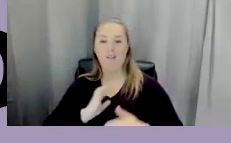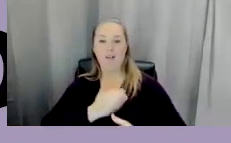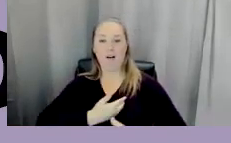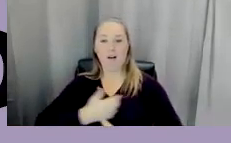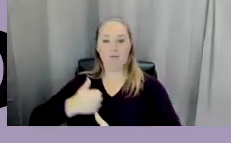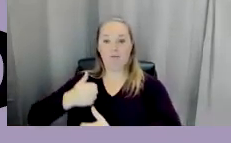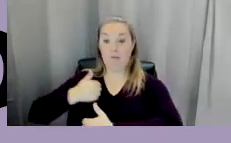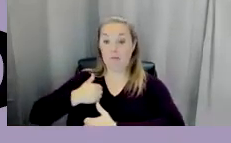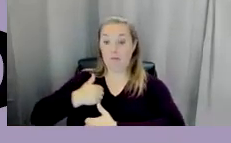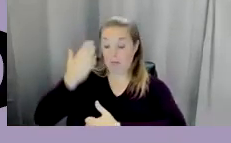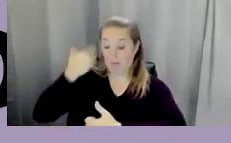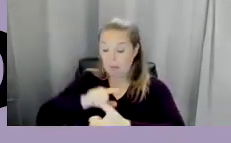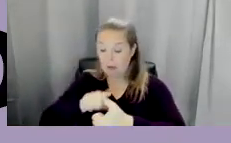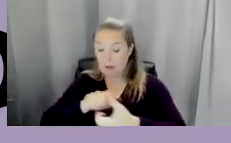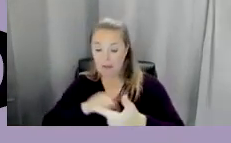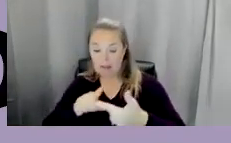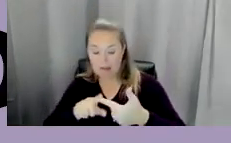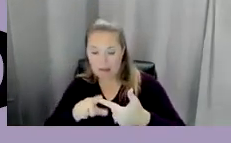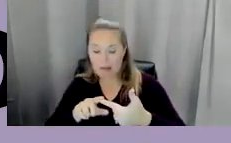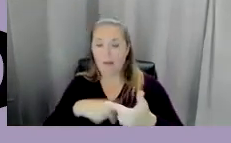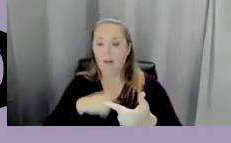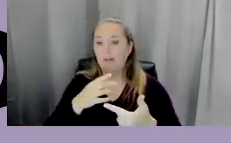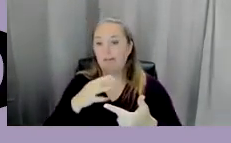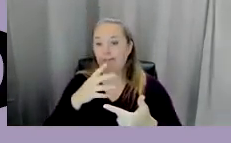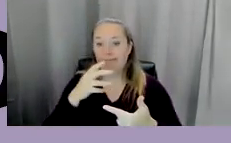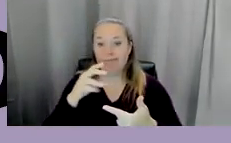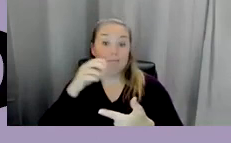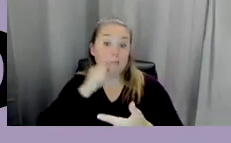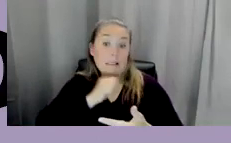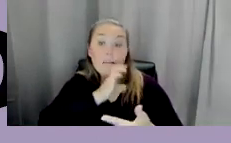THAT RESPOND TO SORT OF A SPECIFIC COMMUNITY. FOR